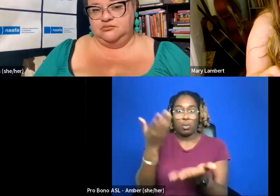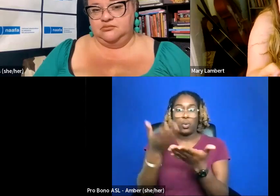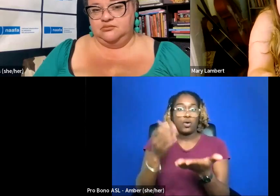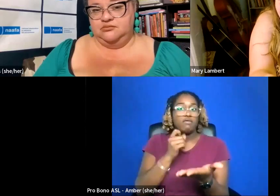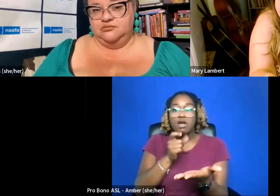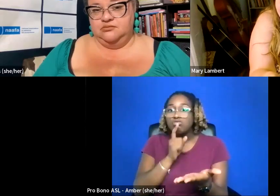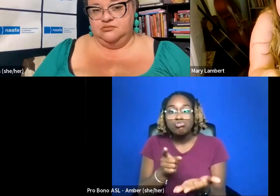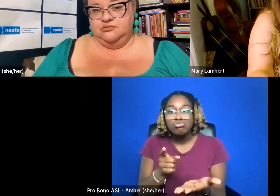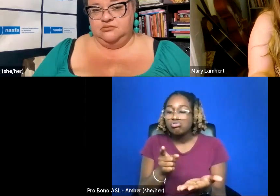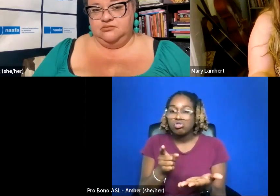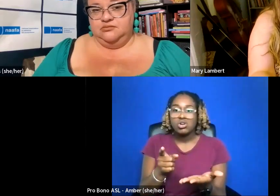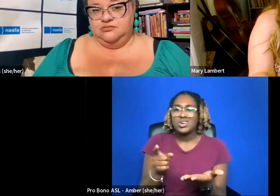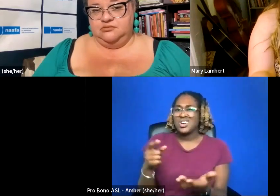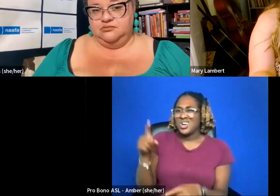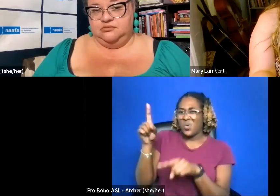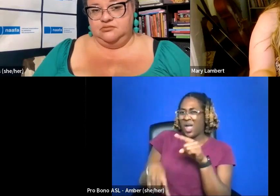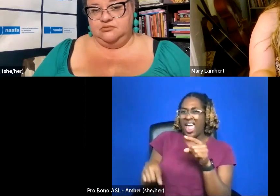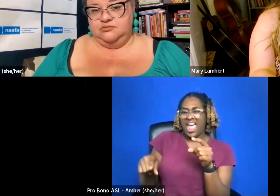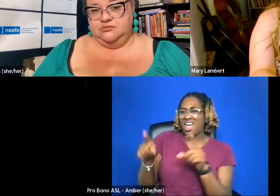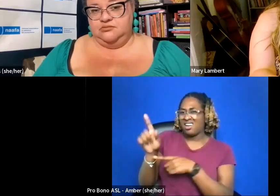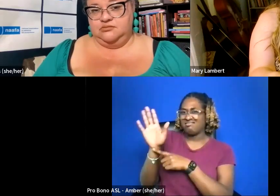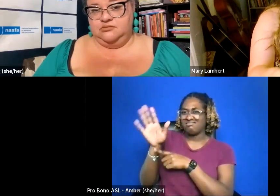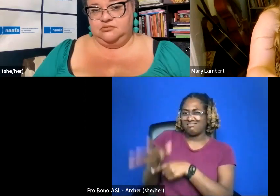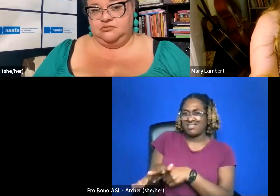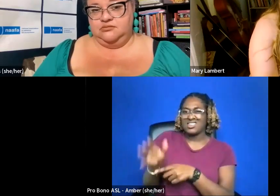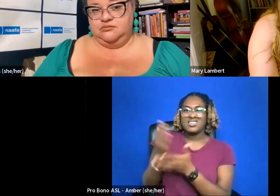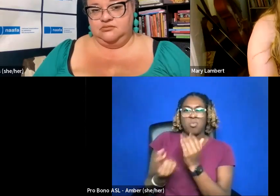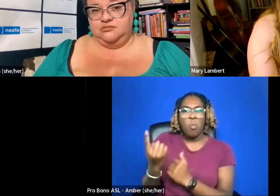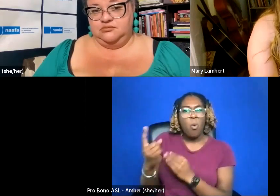you can't demonize somebody who use when you see their humanity.